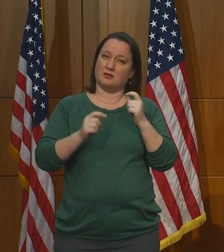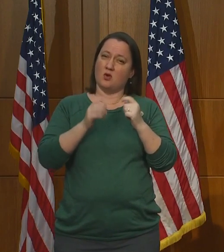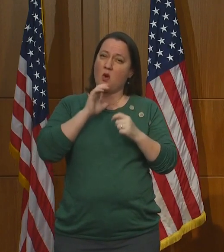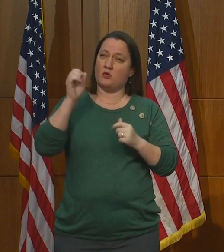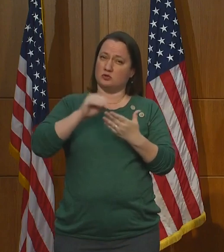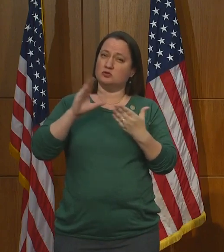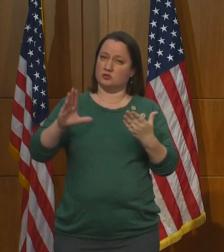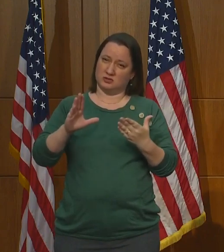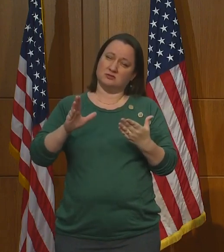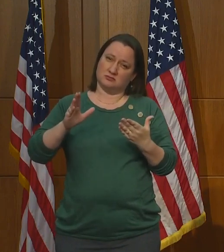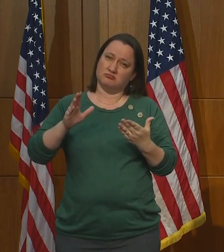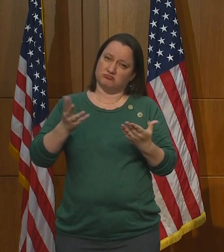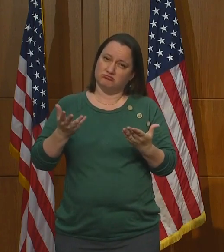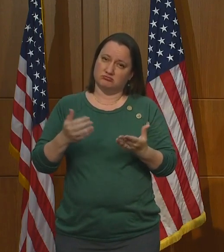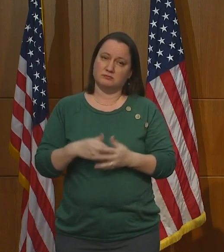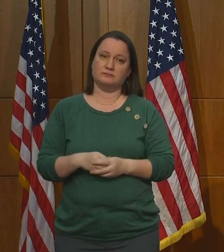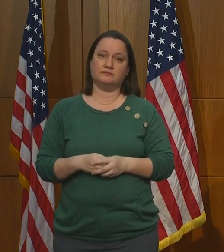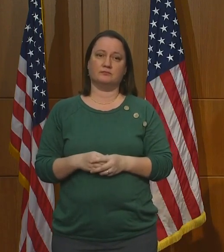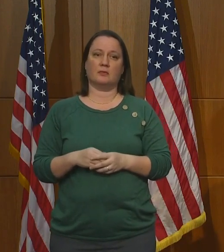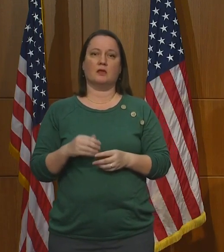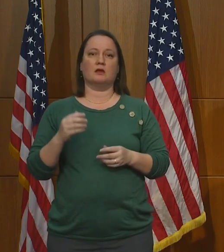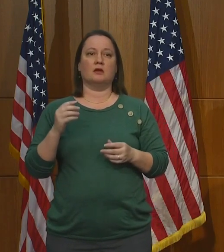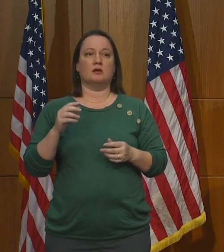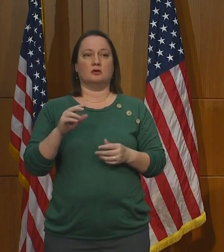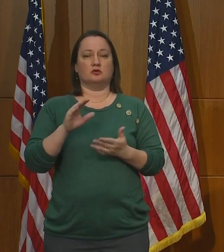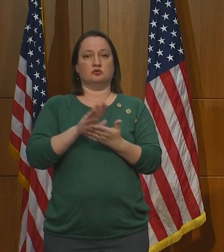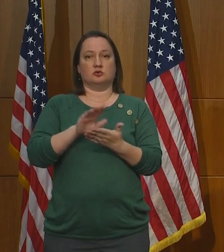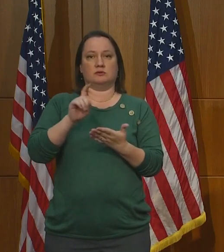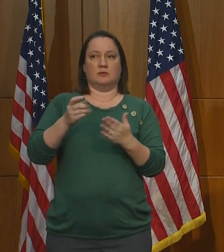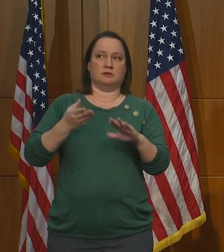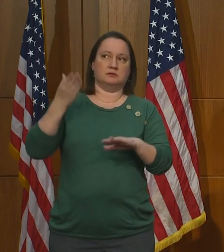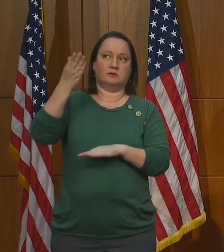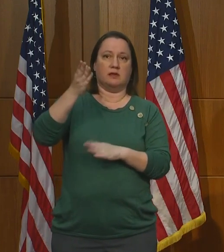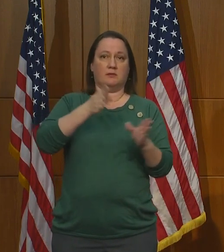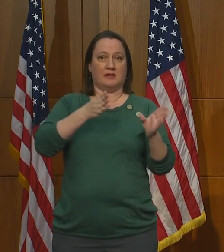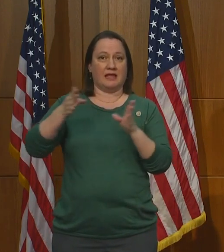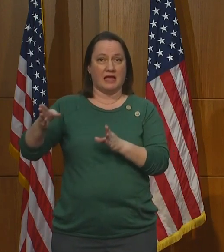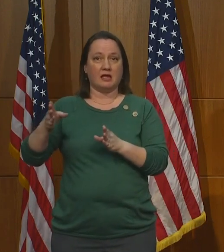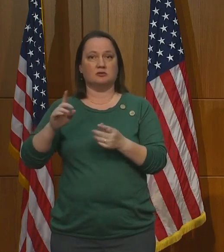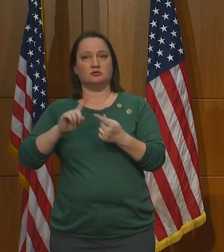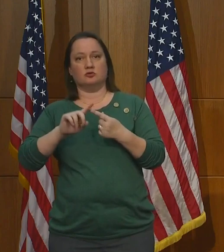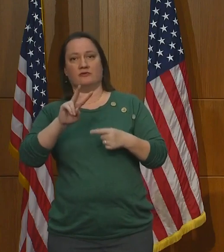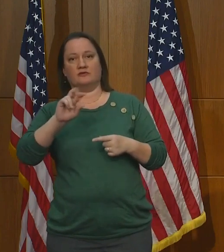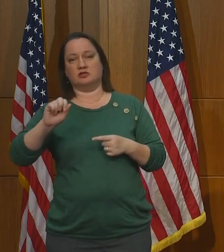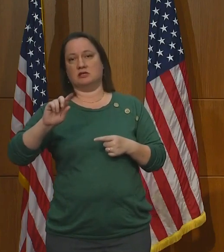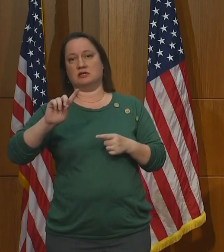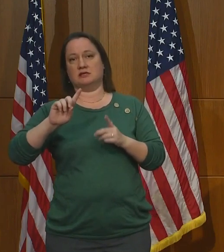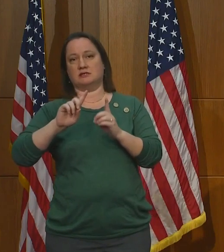ESPECIALLY OUR OLDER STUDENTS. SCHOOLS MUST SUBMIT PLANS TO